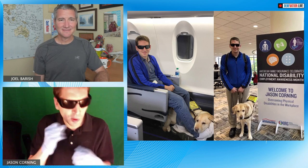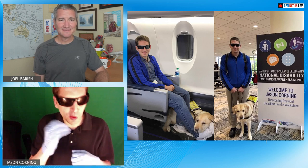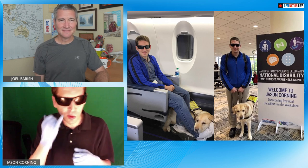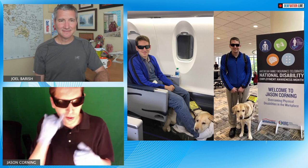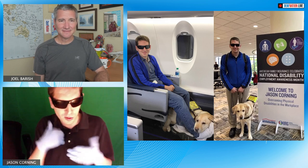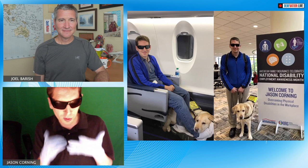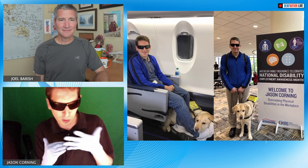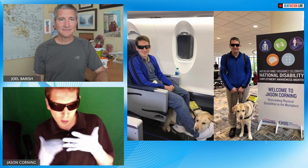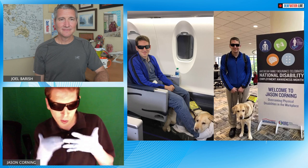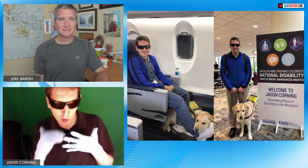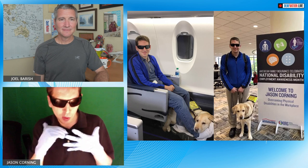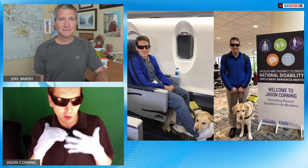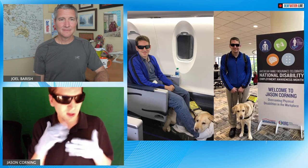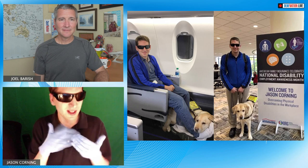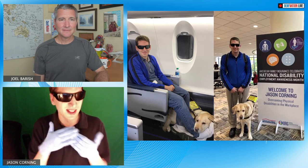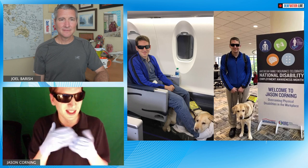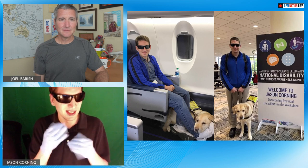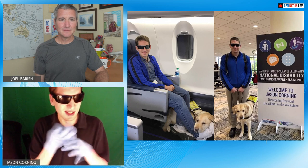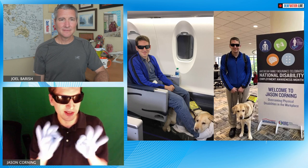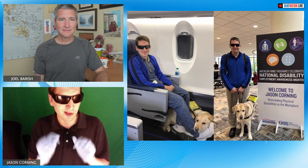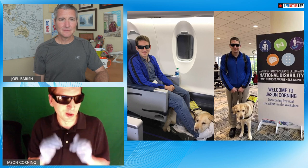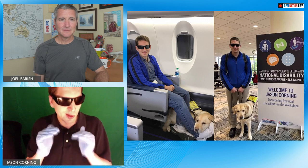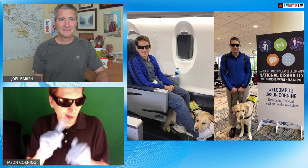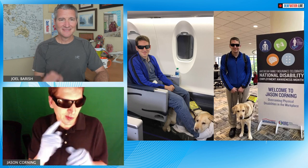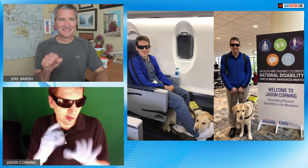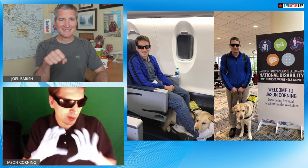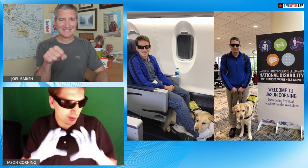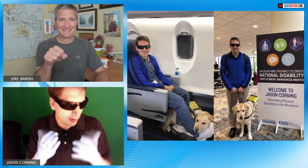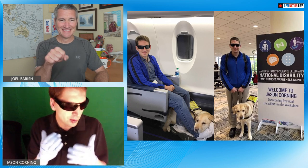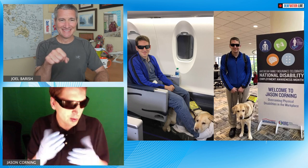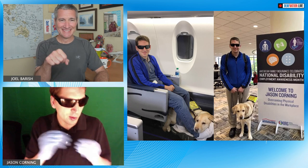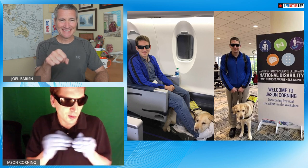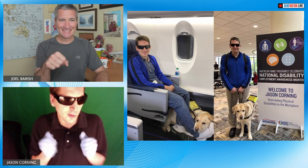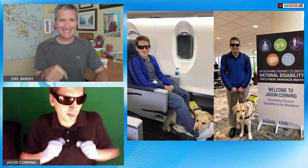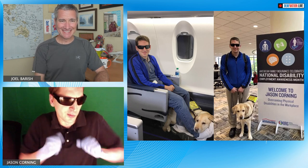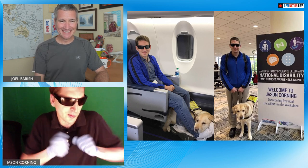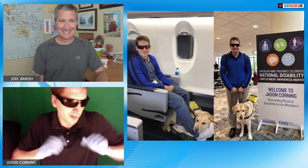when I climb up my status I get a free upgrade to first class so we have more room.